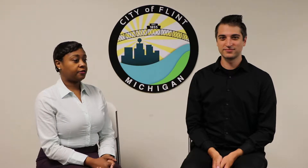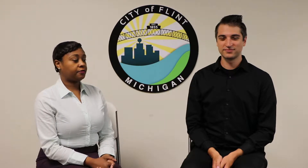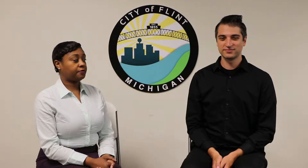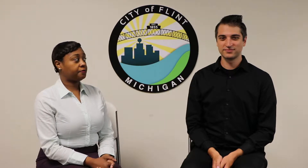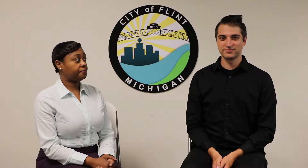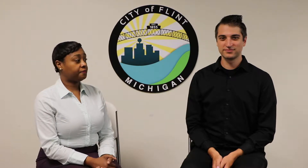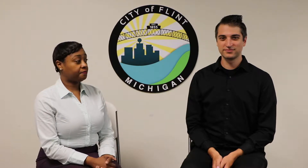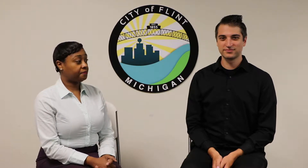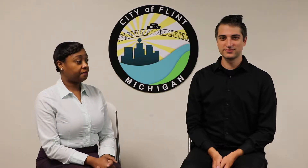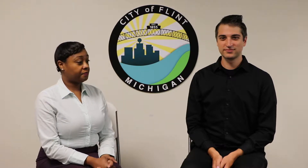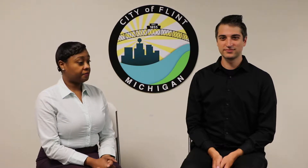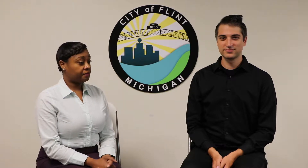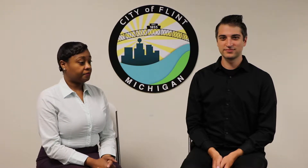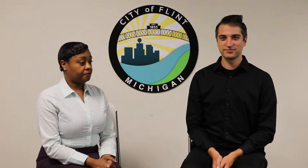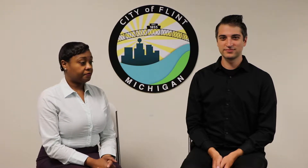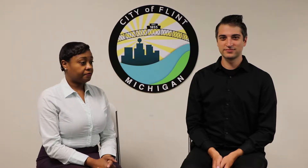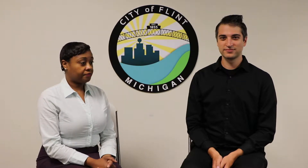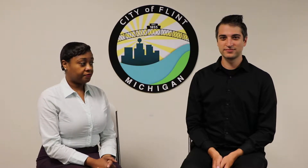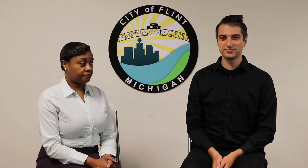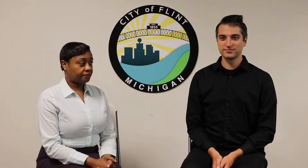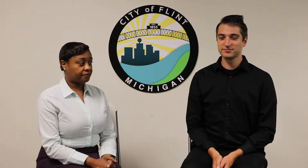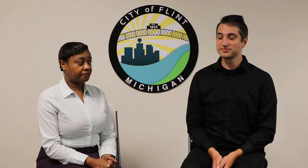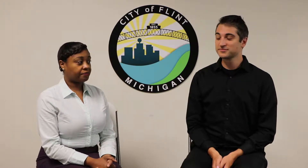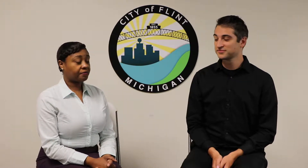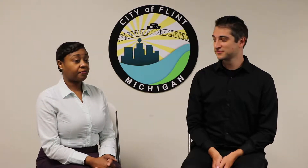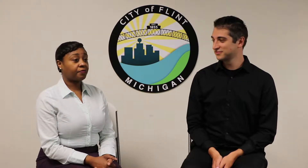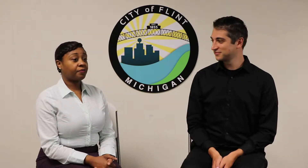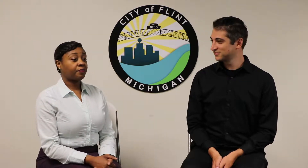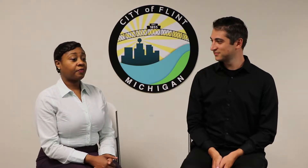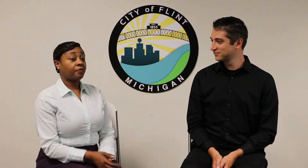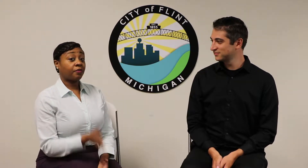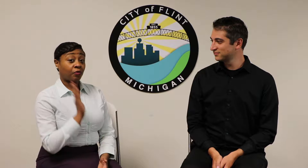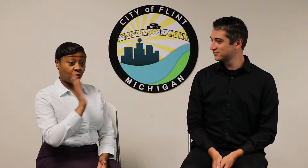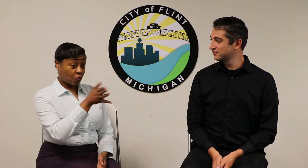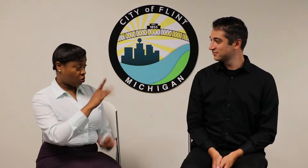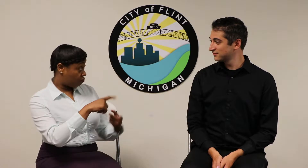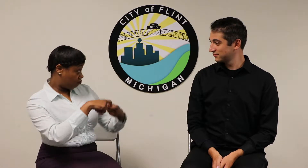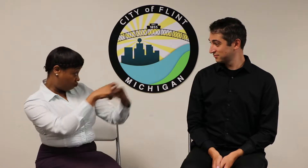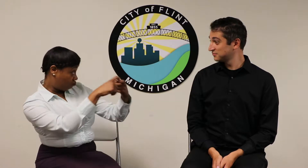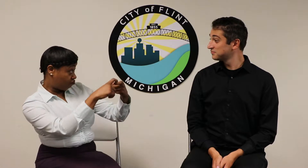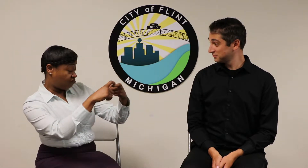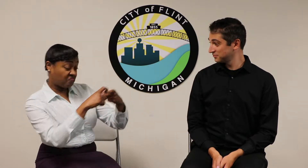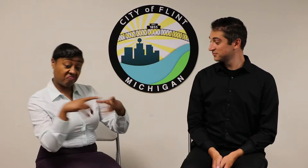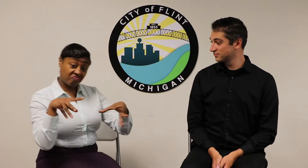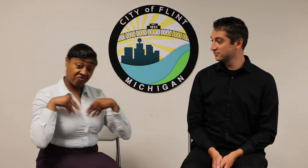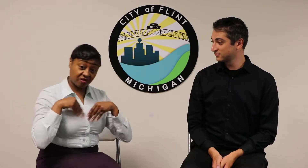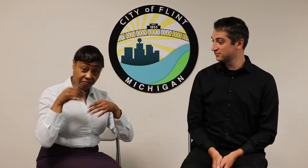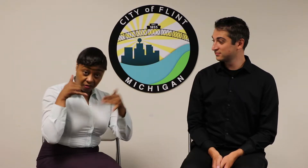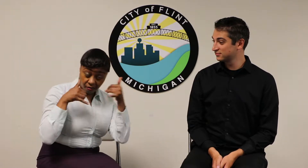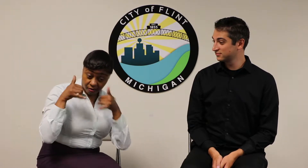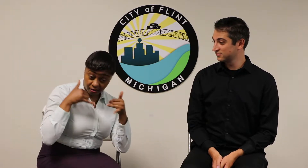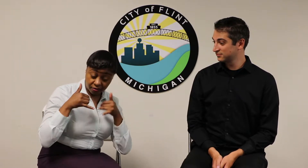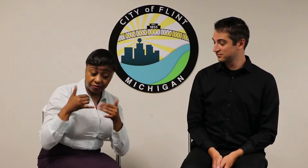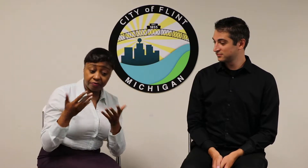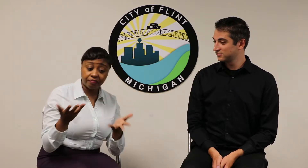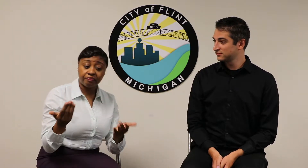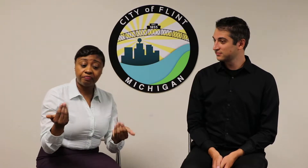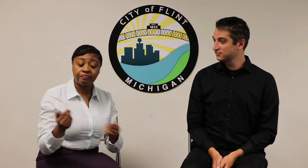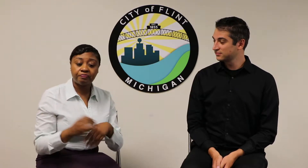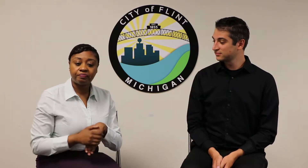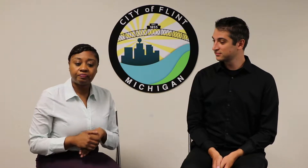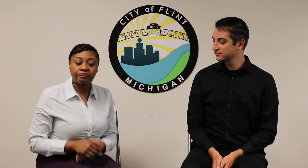We're going to pause and take a few phone calls.